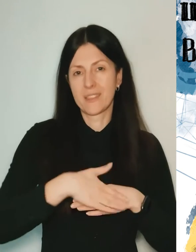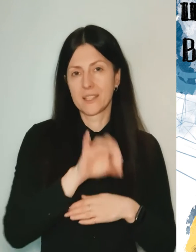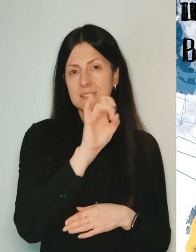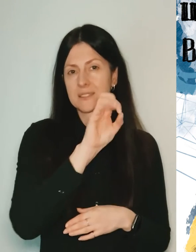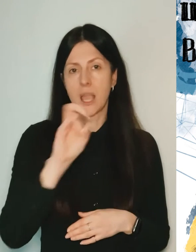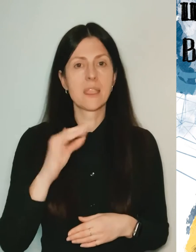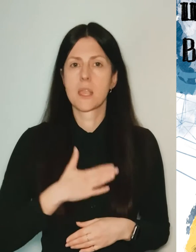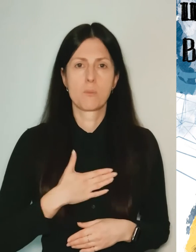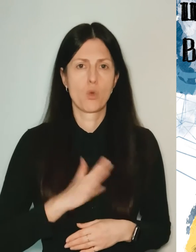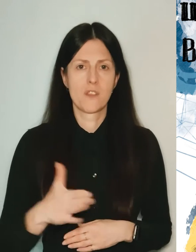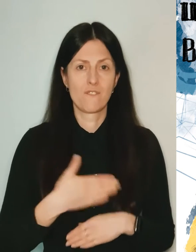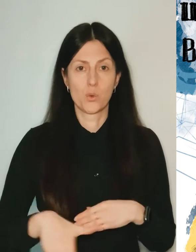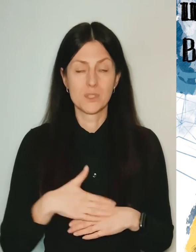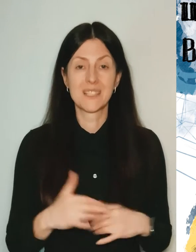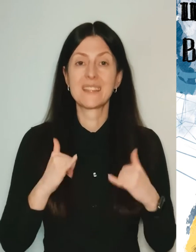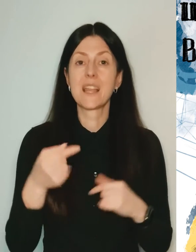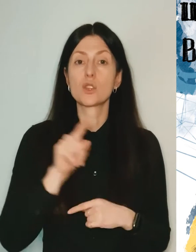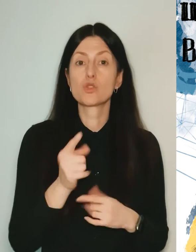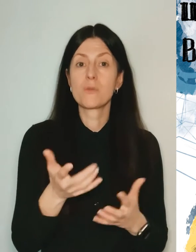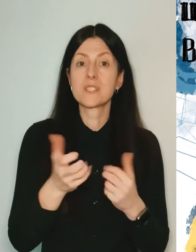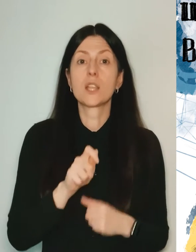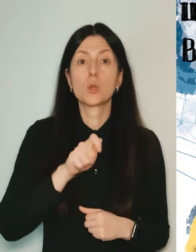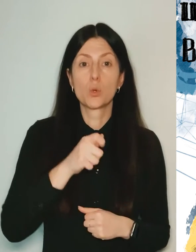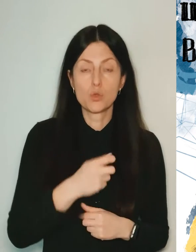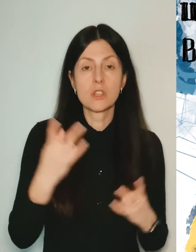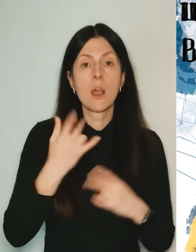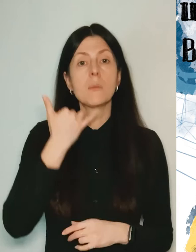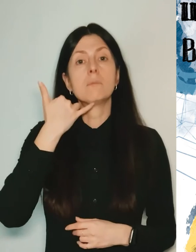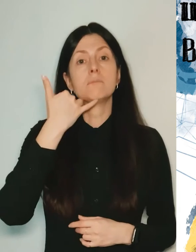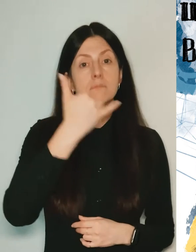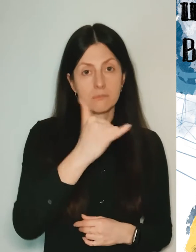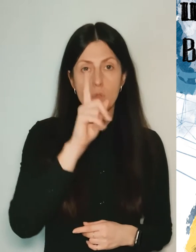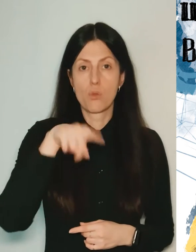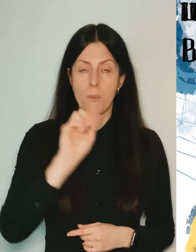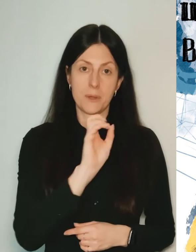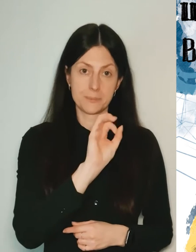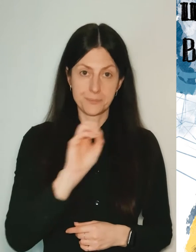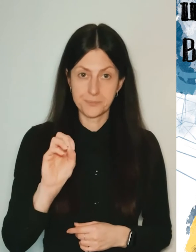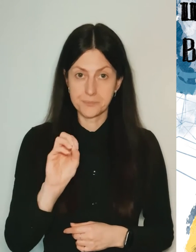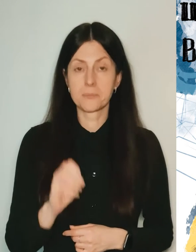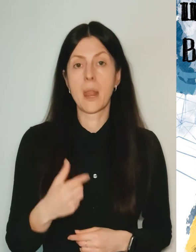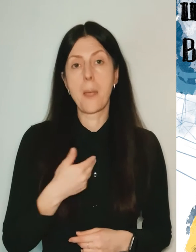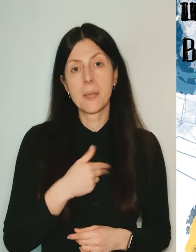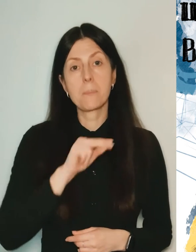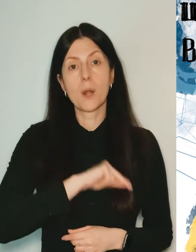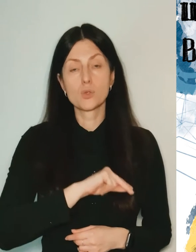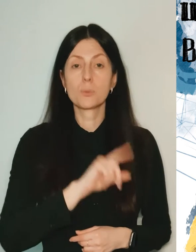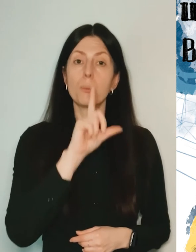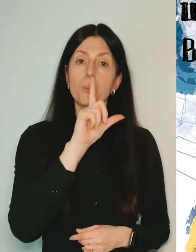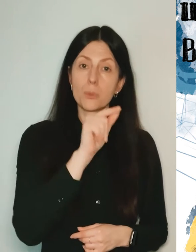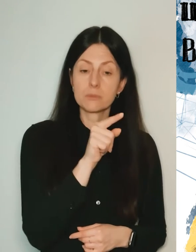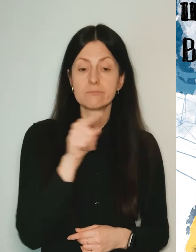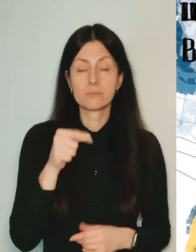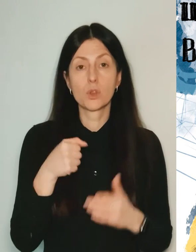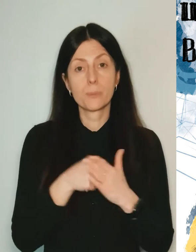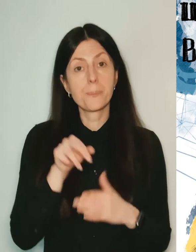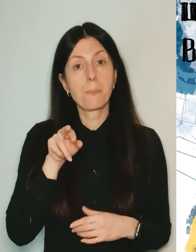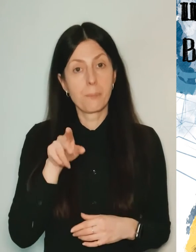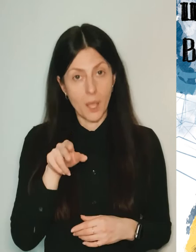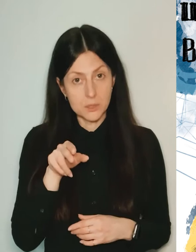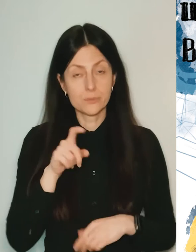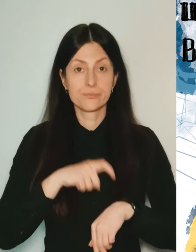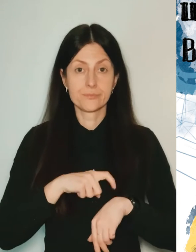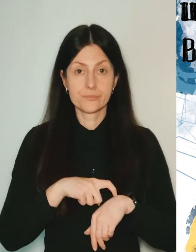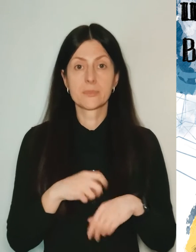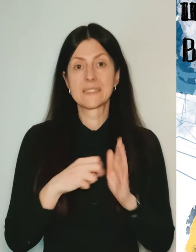that means, not in my street, and in order to get the key, you need to call such a number. We work from Monday to Friday until 5 pm.